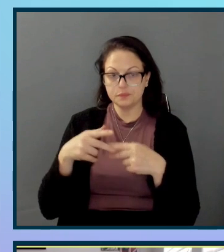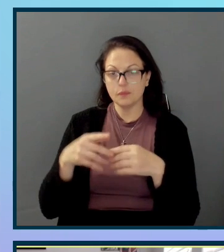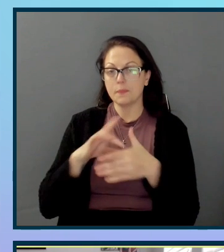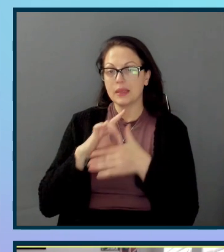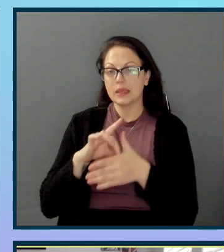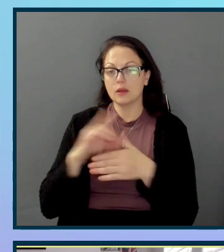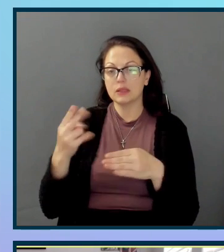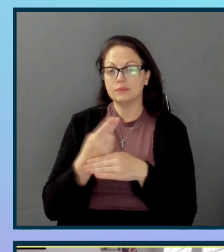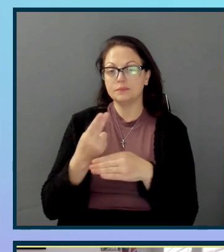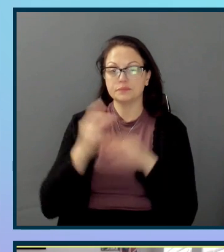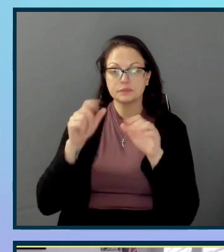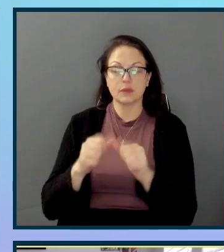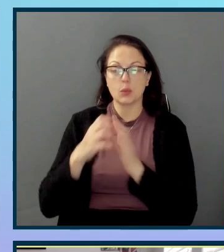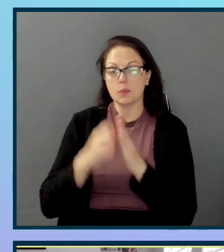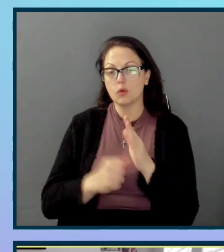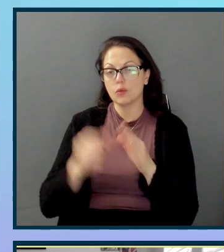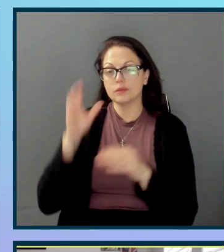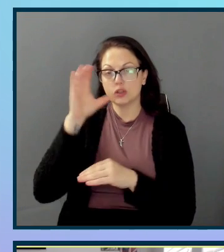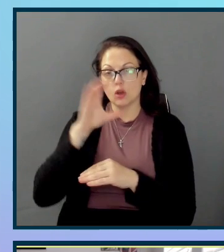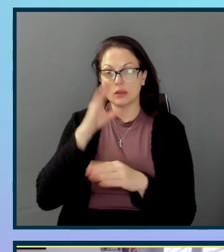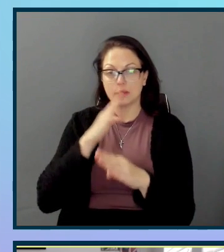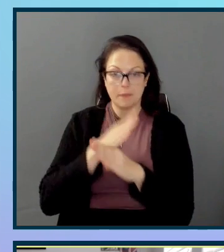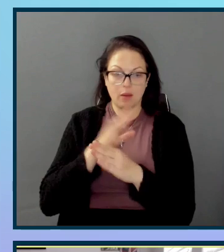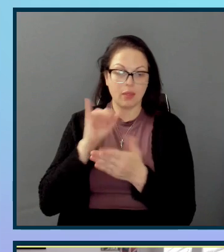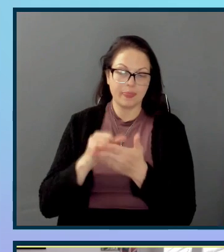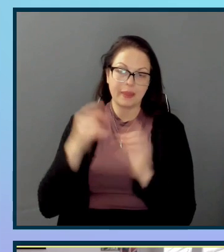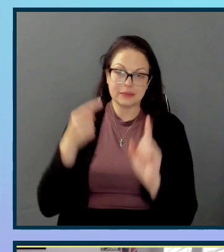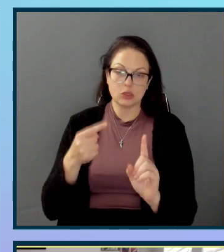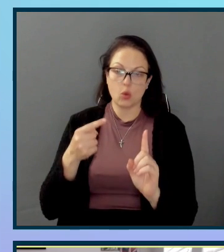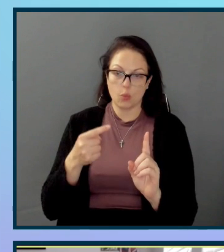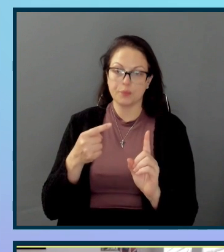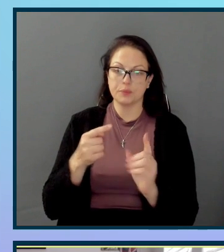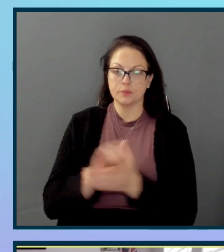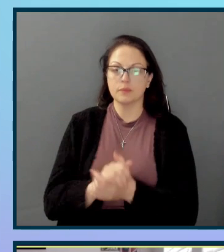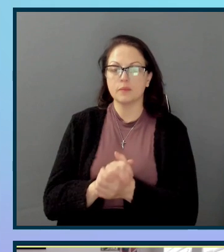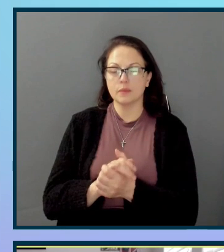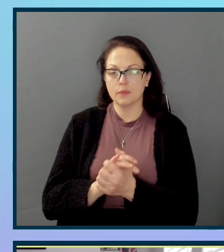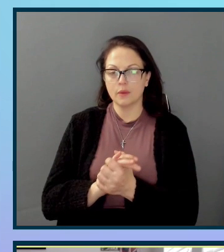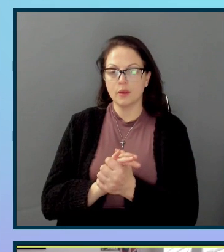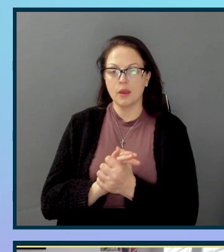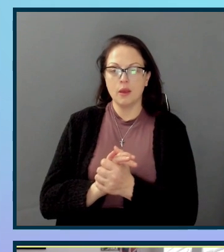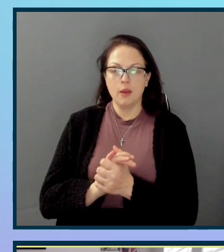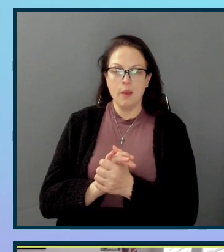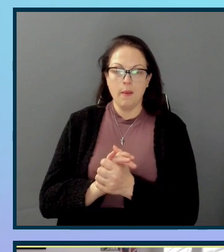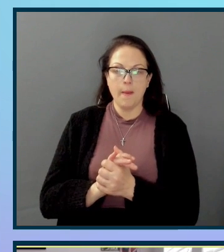removes cognitive barriers." That's the goal the document is about, removing cognitive barriers. And it's trying to do so